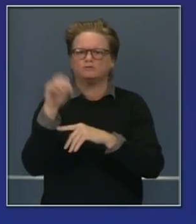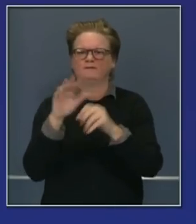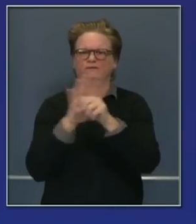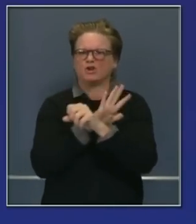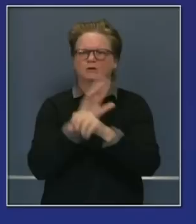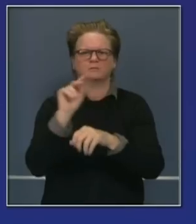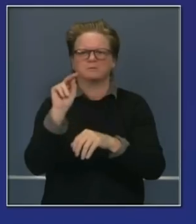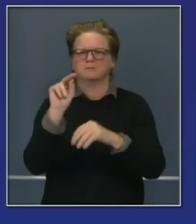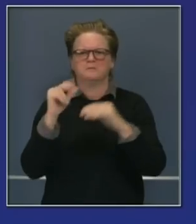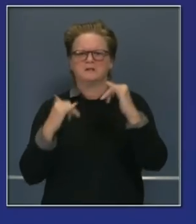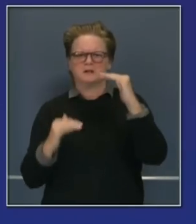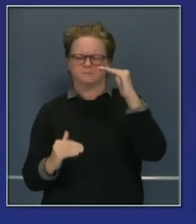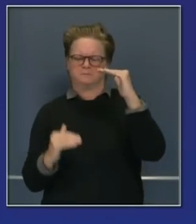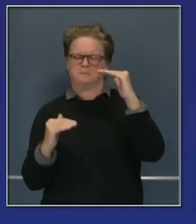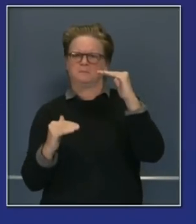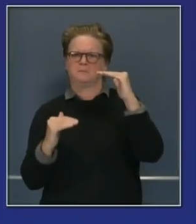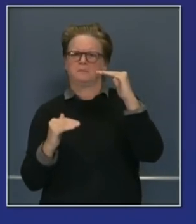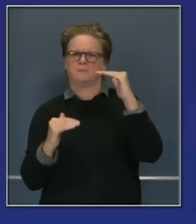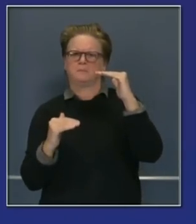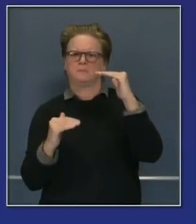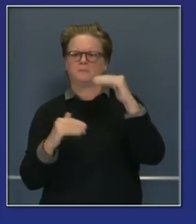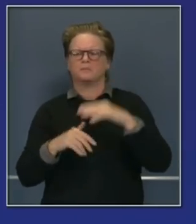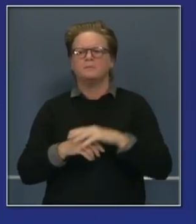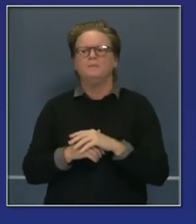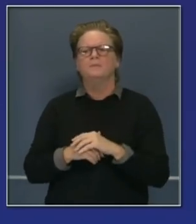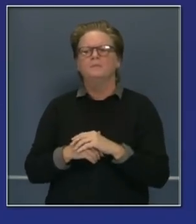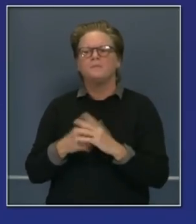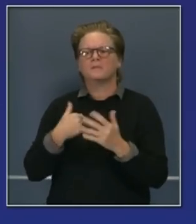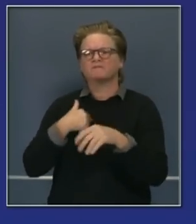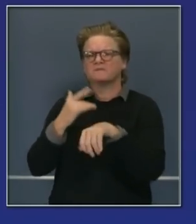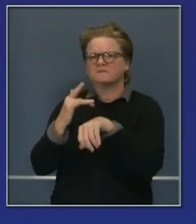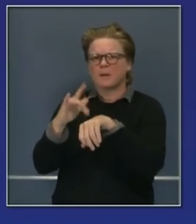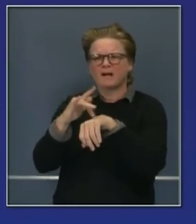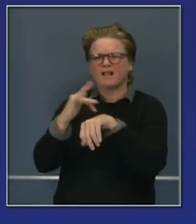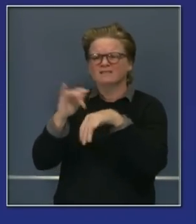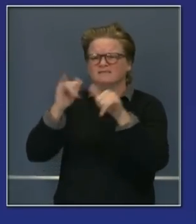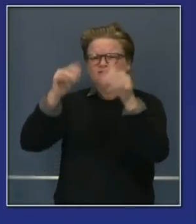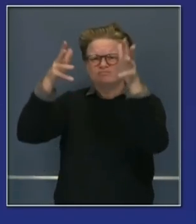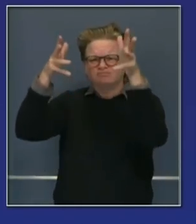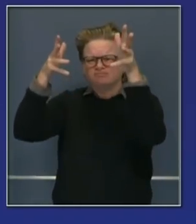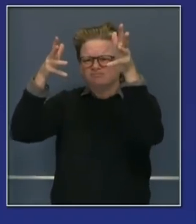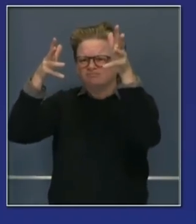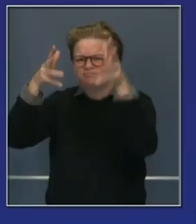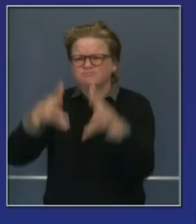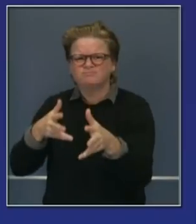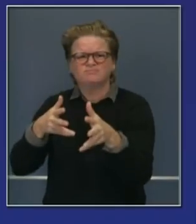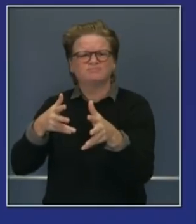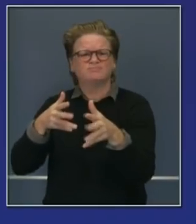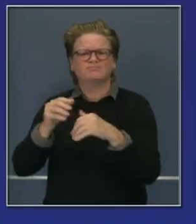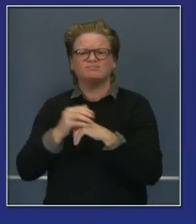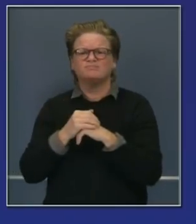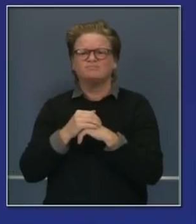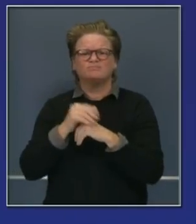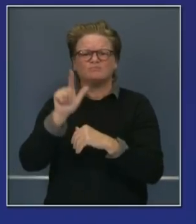STATE. IT IS ABOUT 11% OF THE TOTAL NUMBER OF ICU BEDS AND THOSE THAT ARE AVAILABLE IN OUR